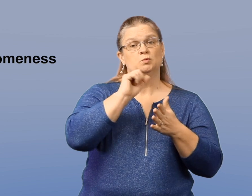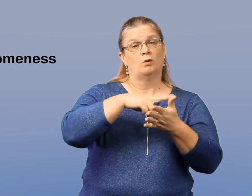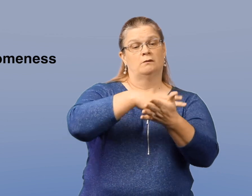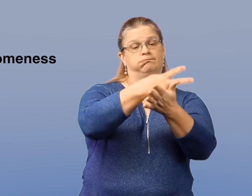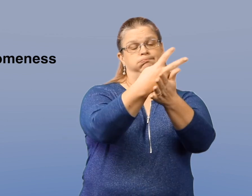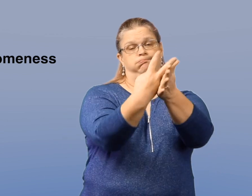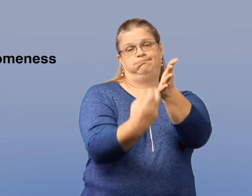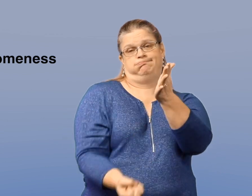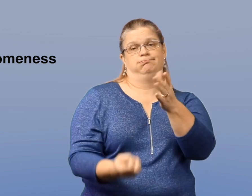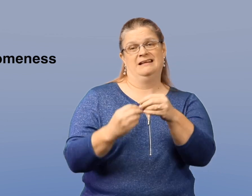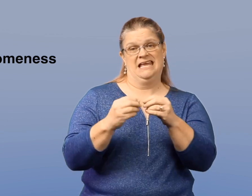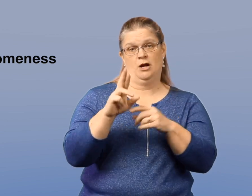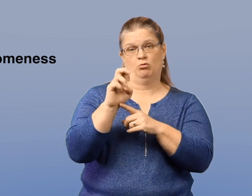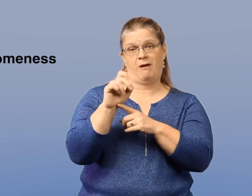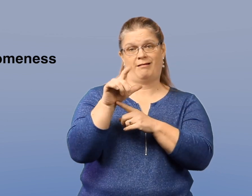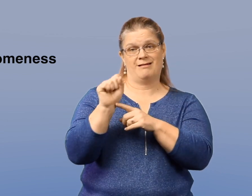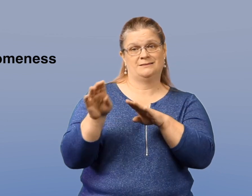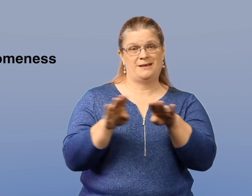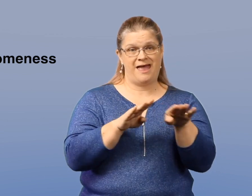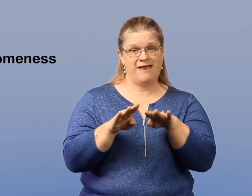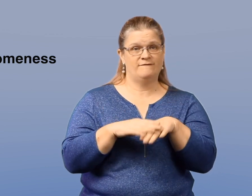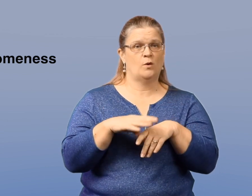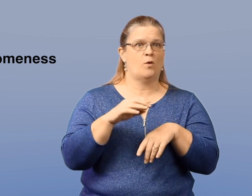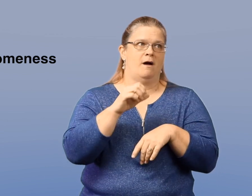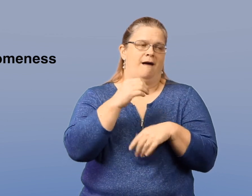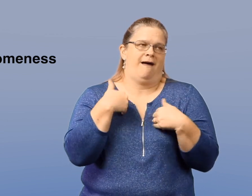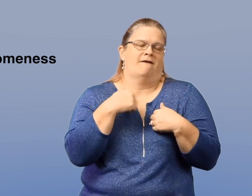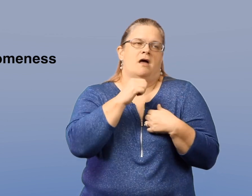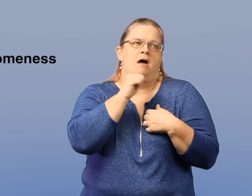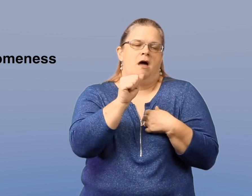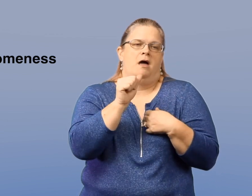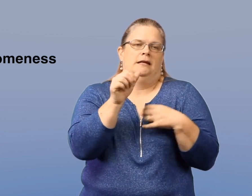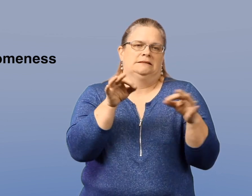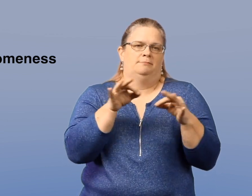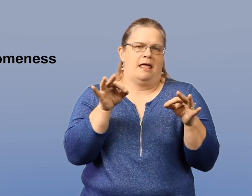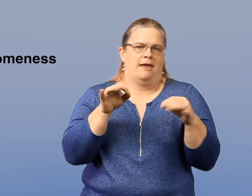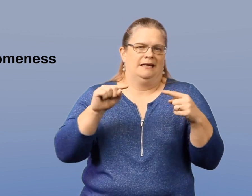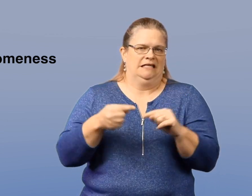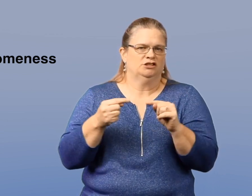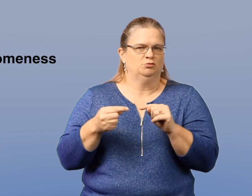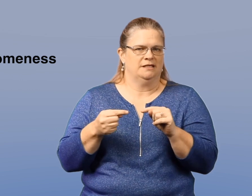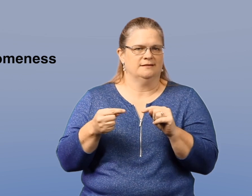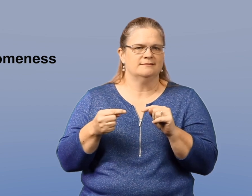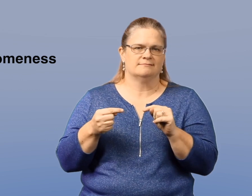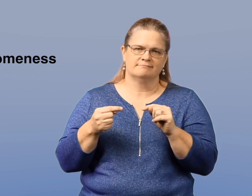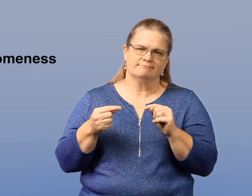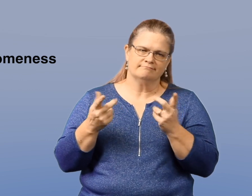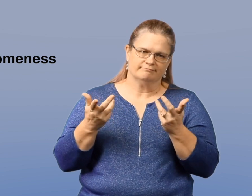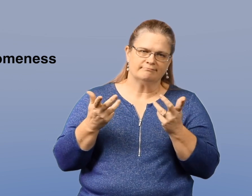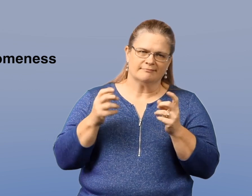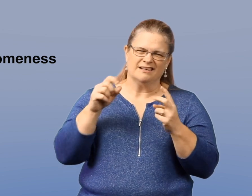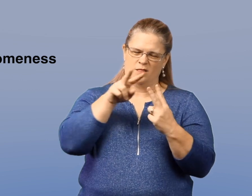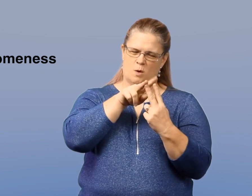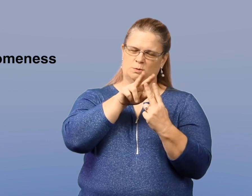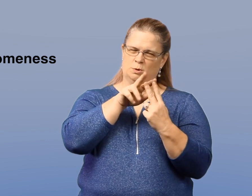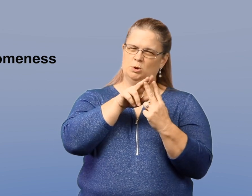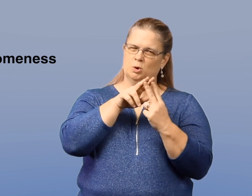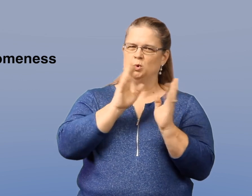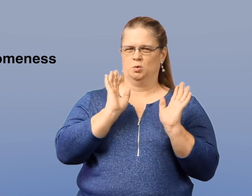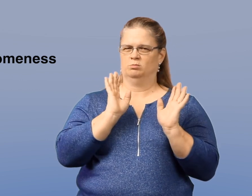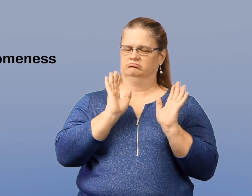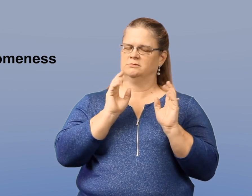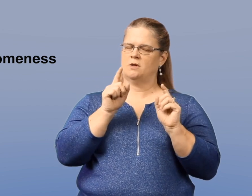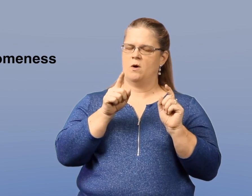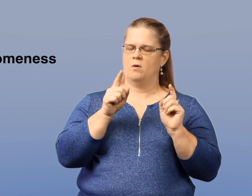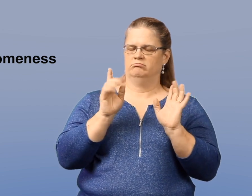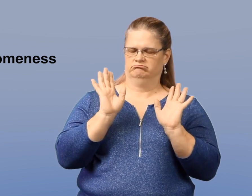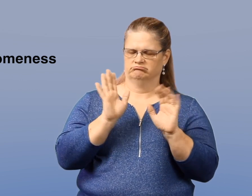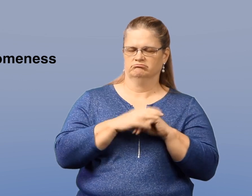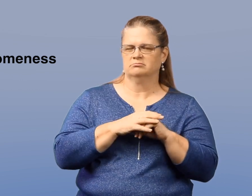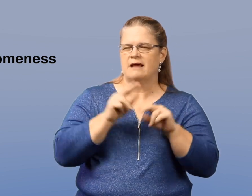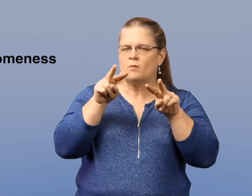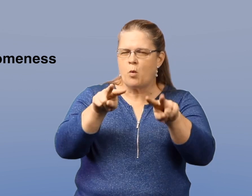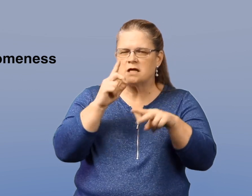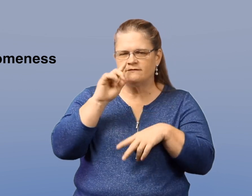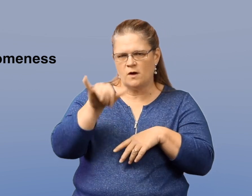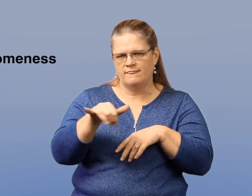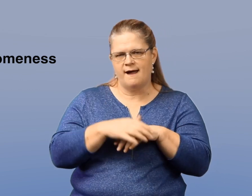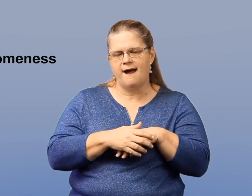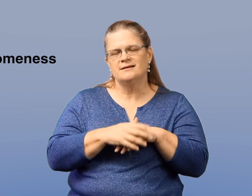Students who engage in reckless behavior or have unexplained injuries need to be watched for.